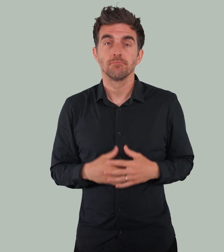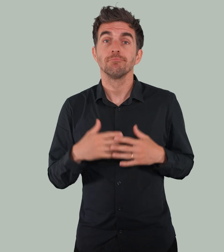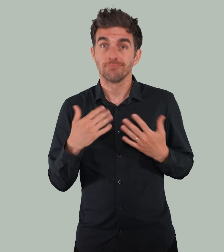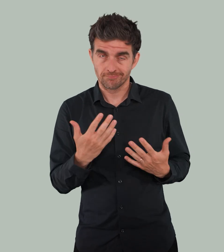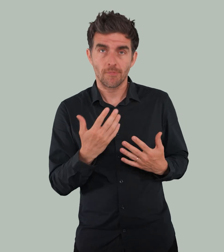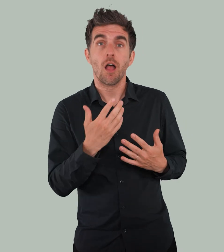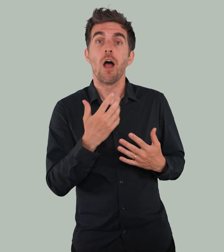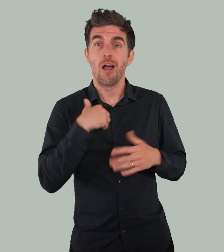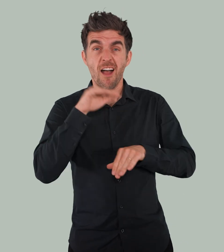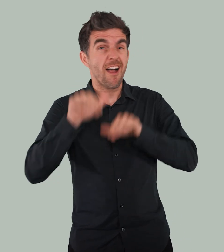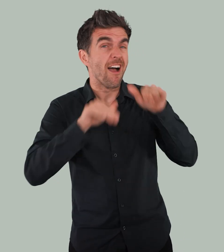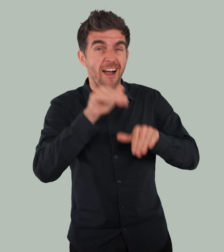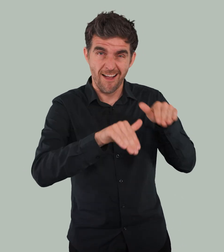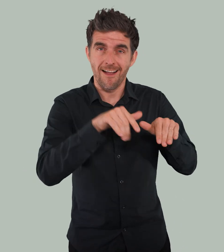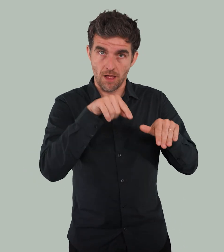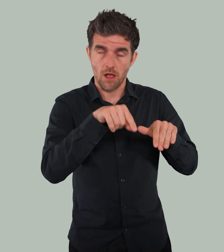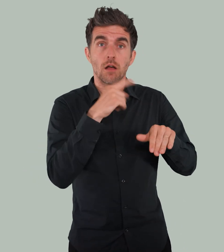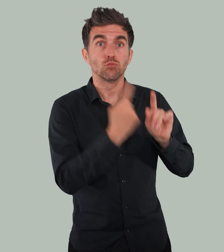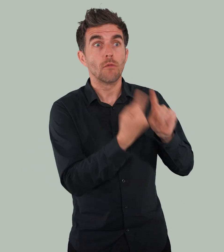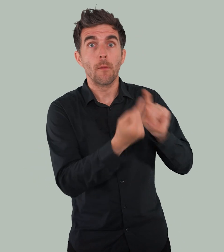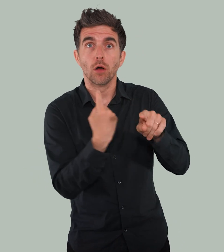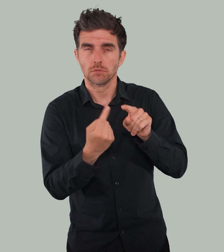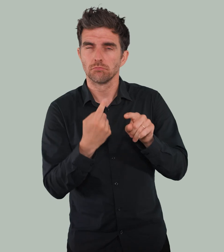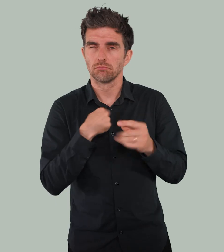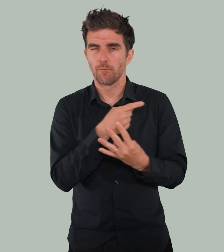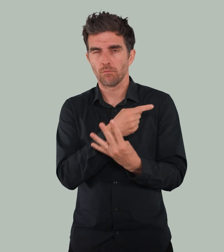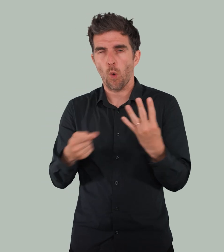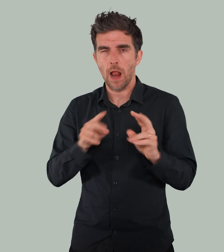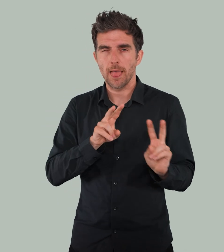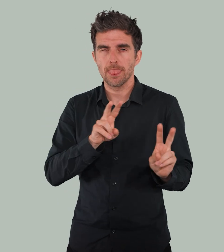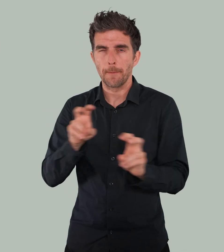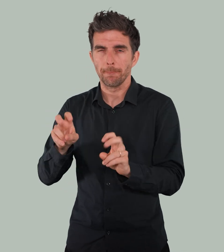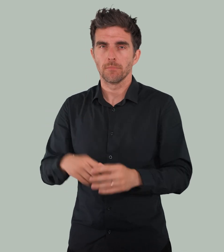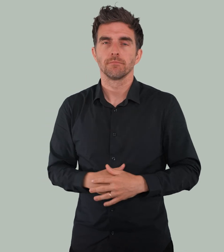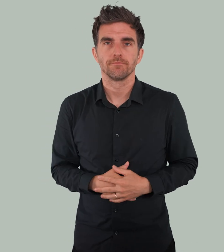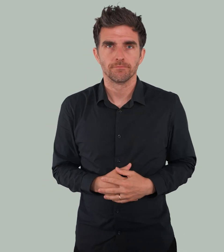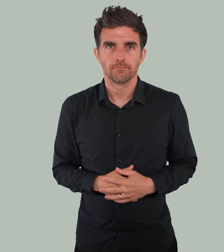4. Responses from the Call for Evidence across the four themes